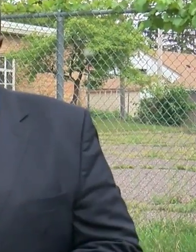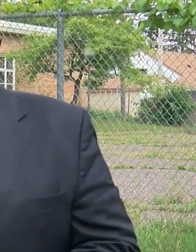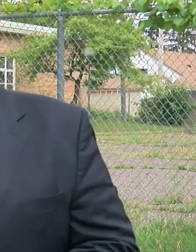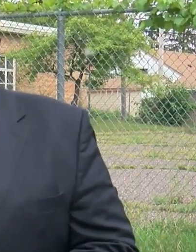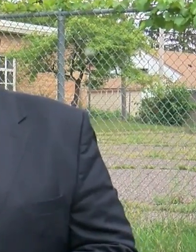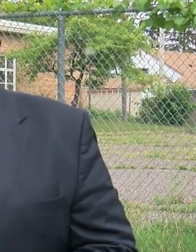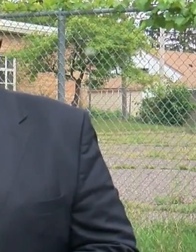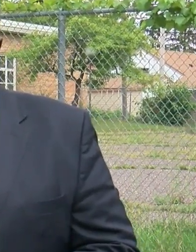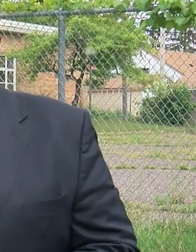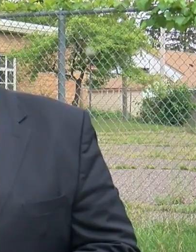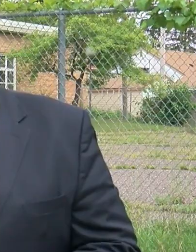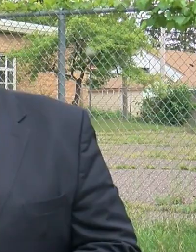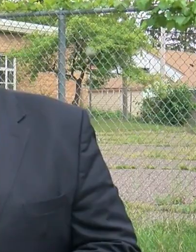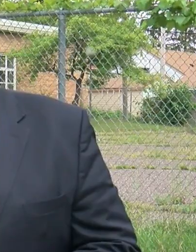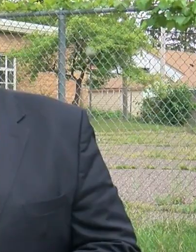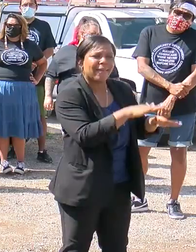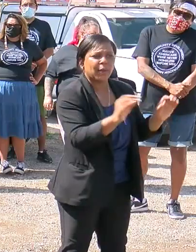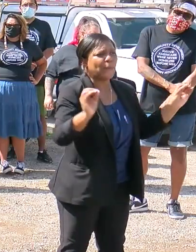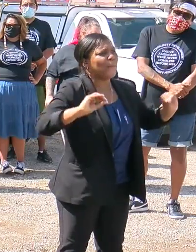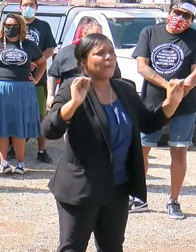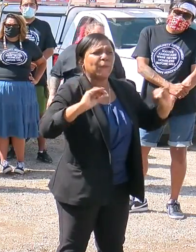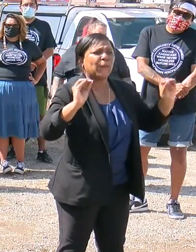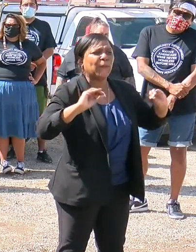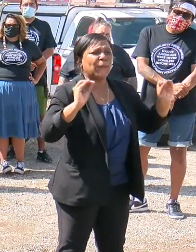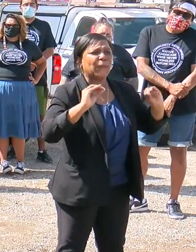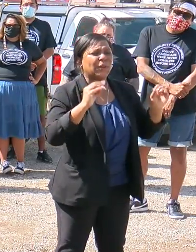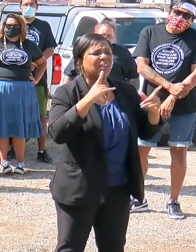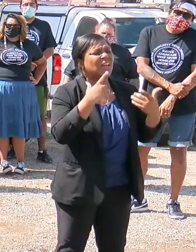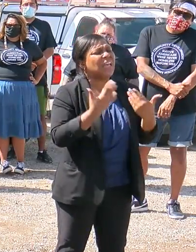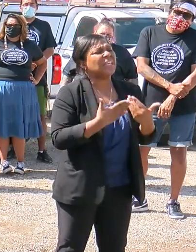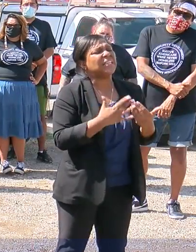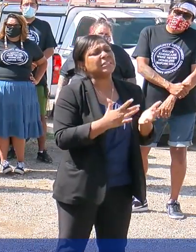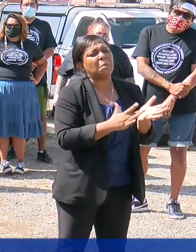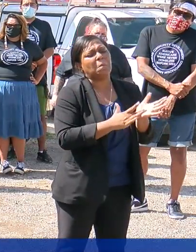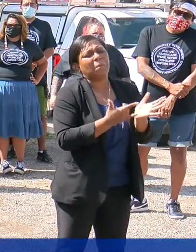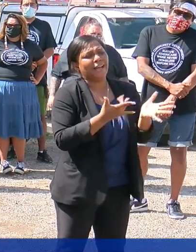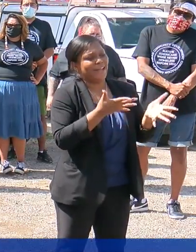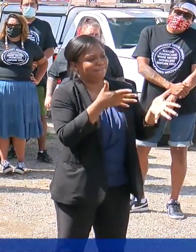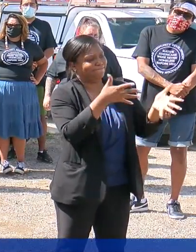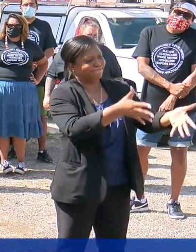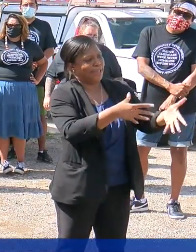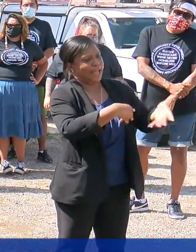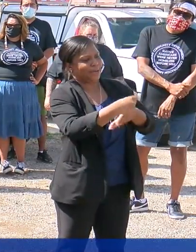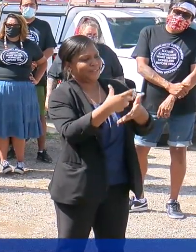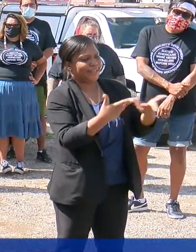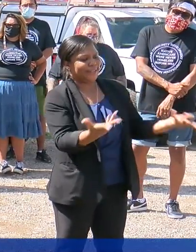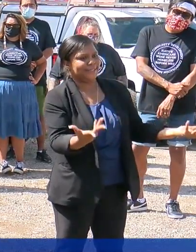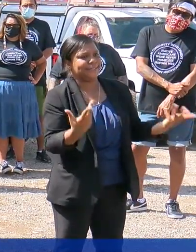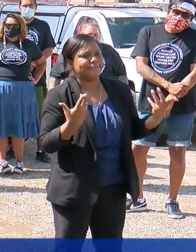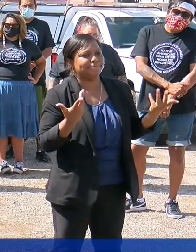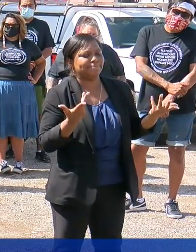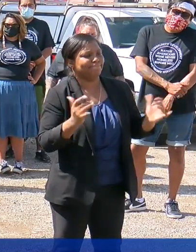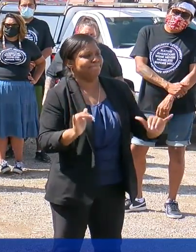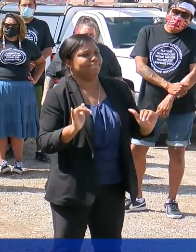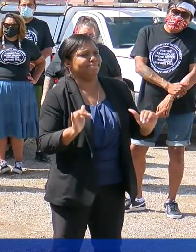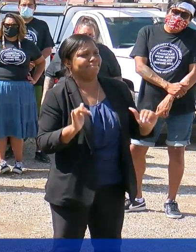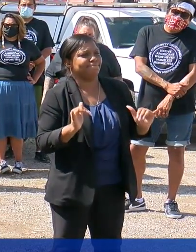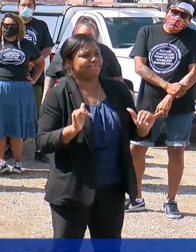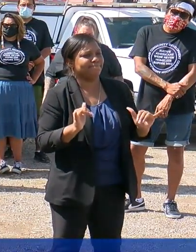NEIGHBORHOOD HAS BEEN EMPTY SINCE 1990. AFTER A FEW RENOVATIONS, IT WILL HOUSE 50 BLACK AND BROWN WOMEN WHO ARE EXPERIENCING